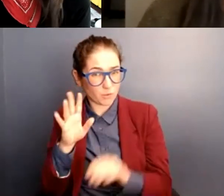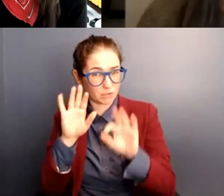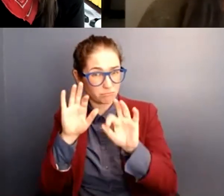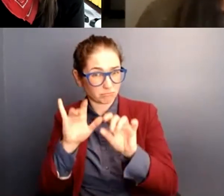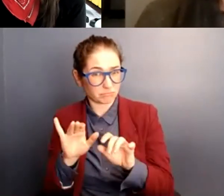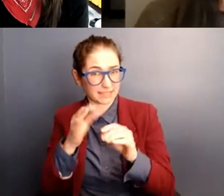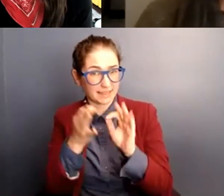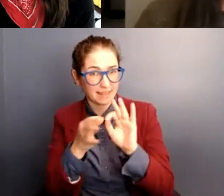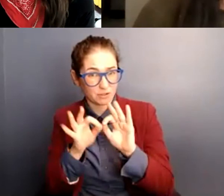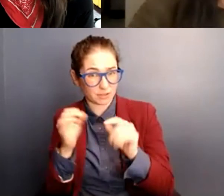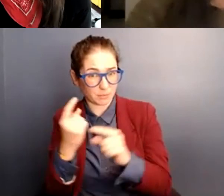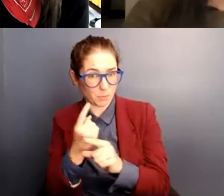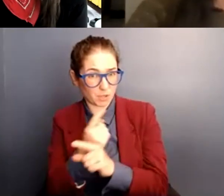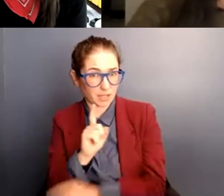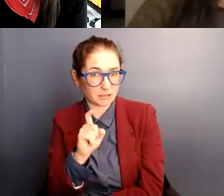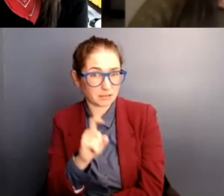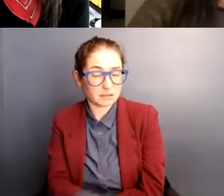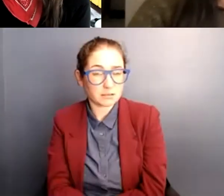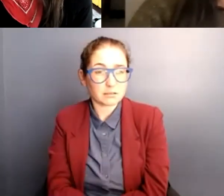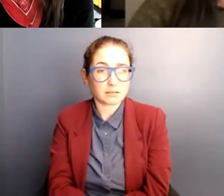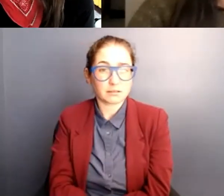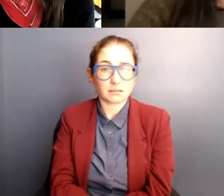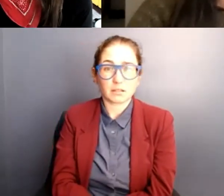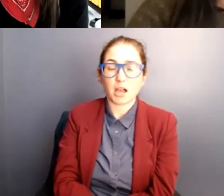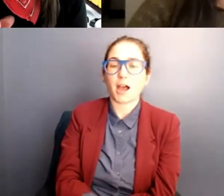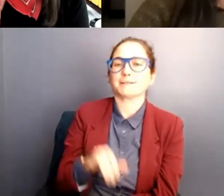I think it's actually...the other way